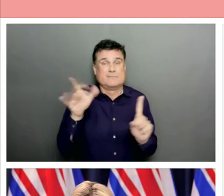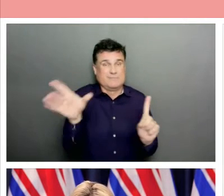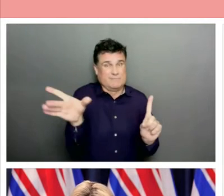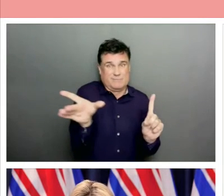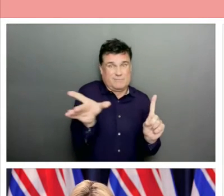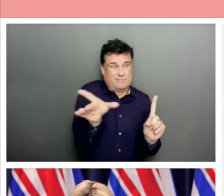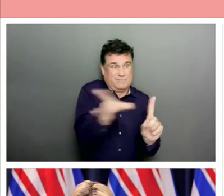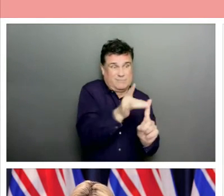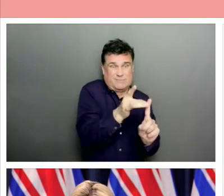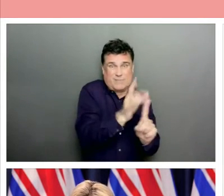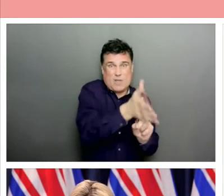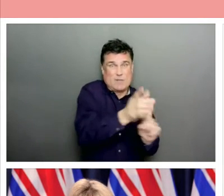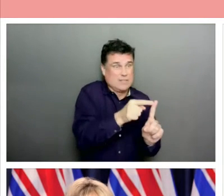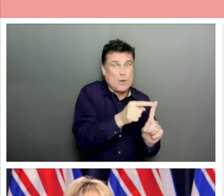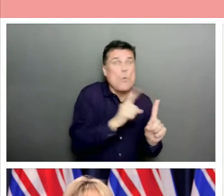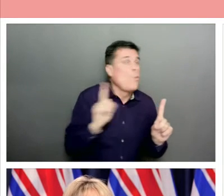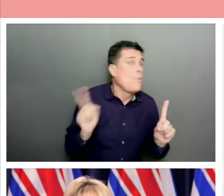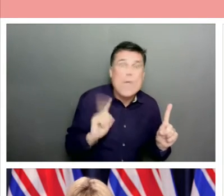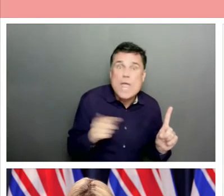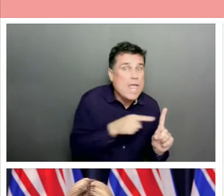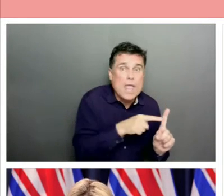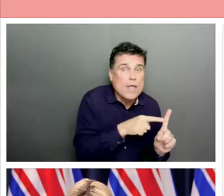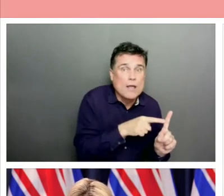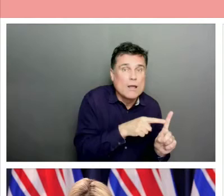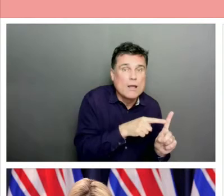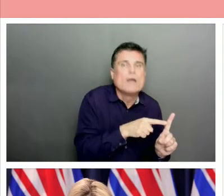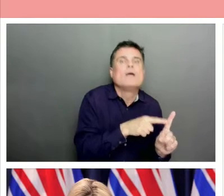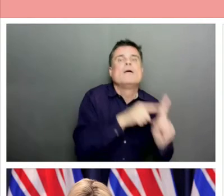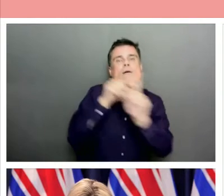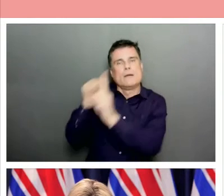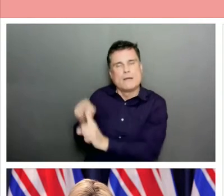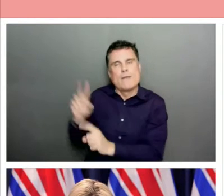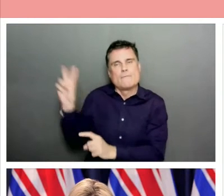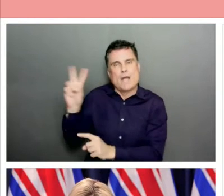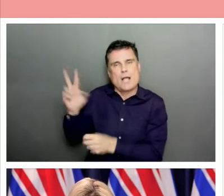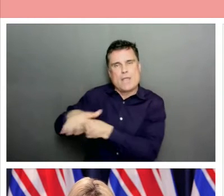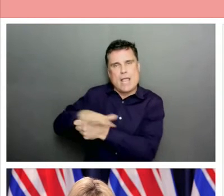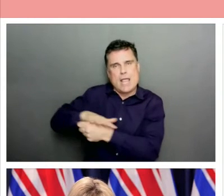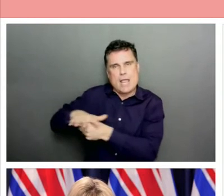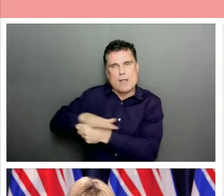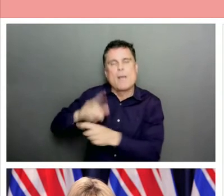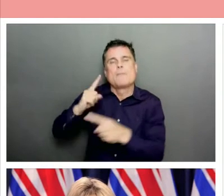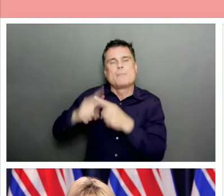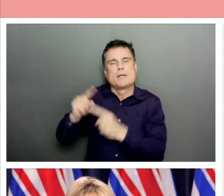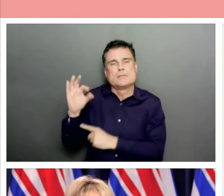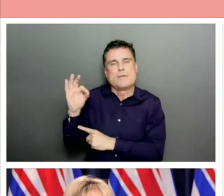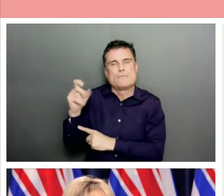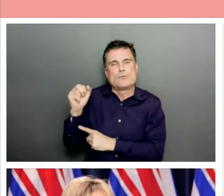the Fraser Health region and the Vancouver Coastal health